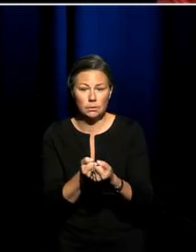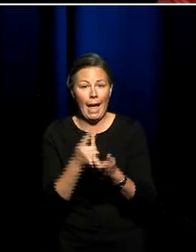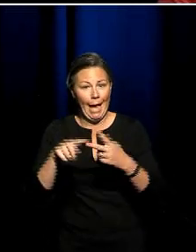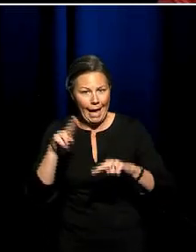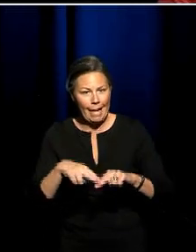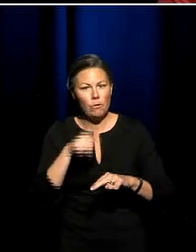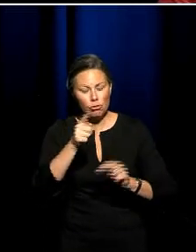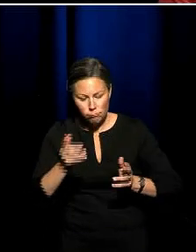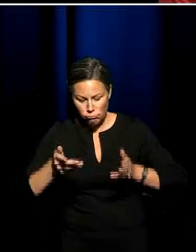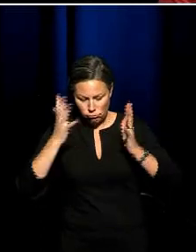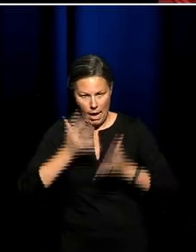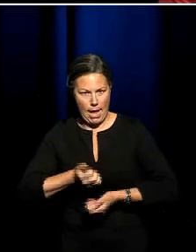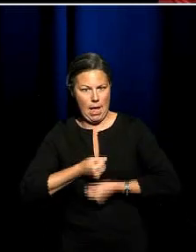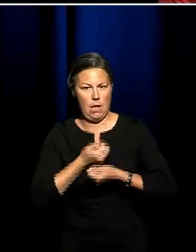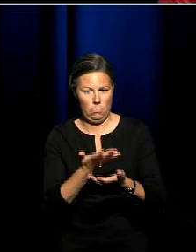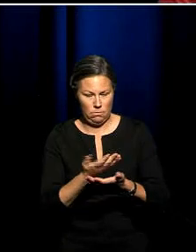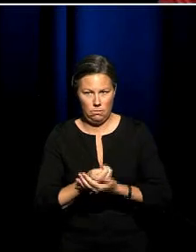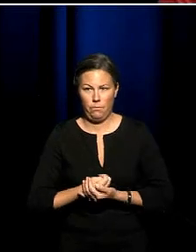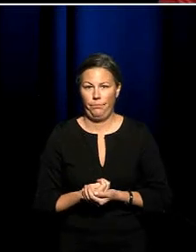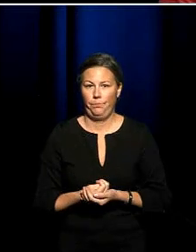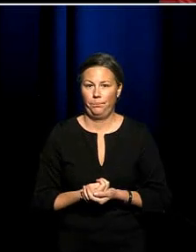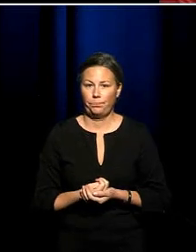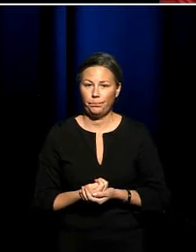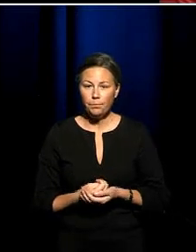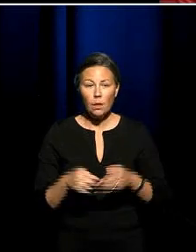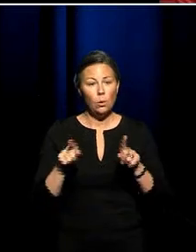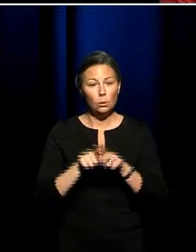that the Commission’s procedures and practices are designed so as to minimise